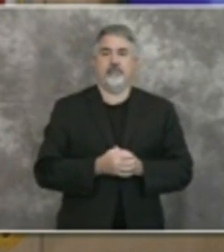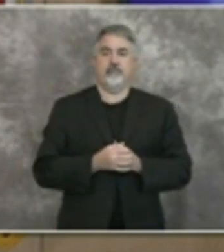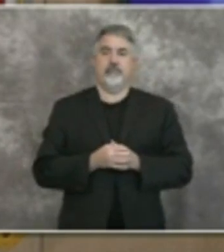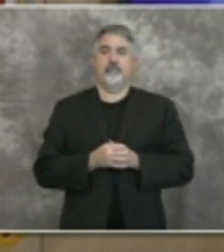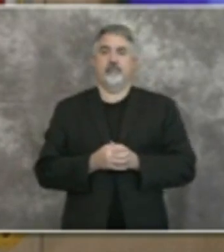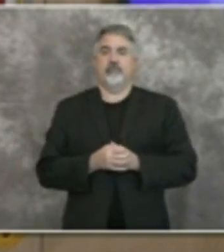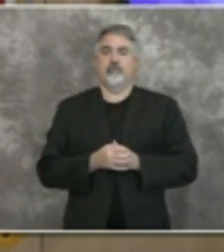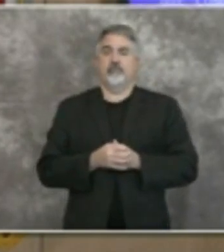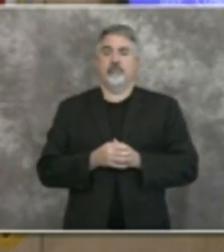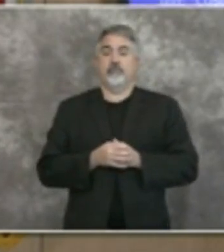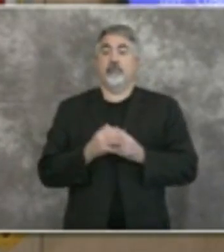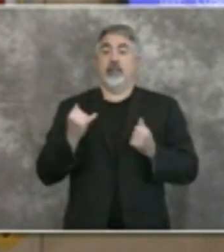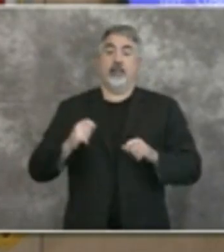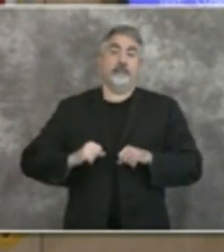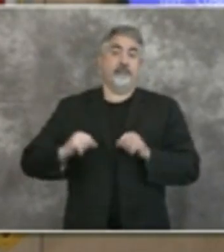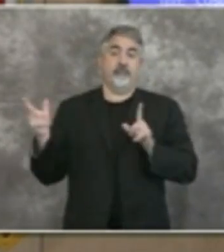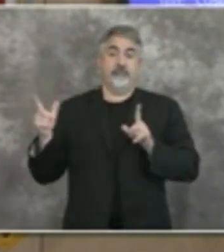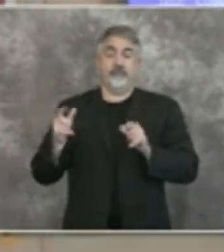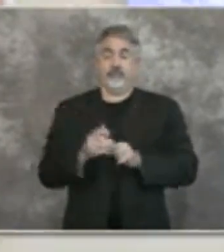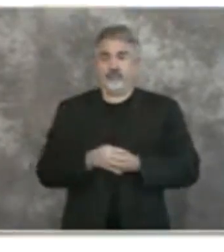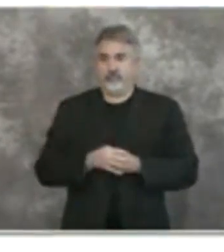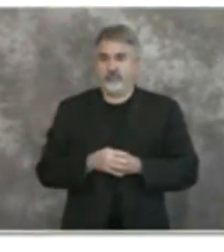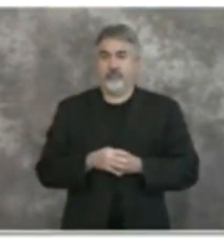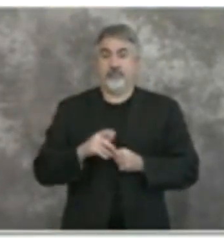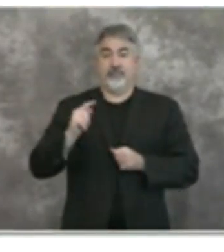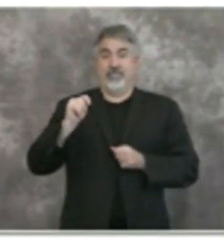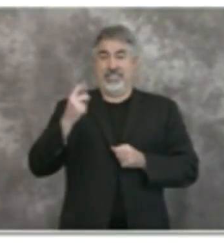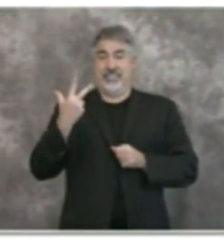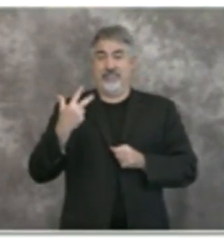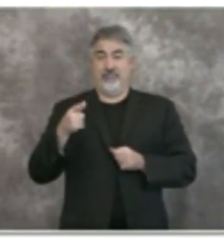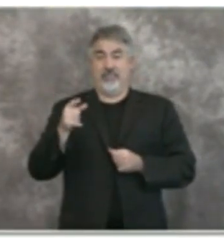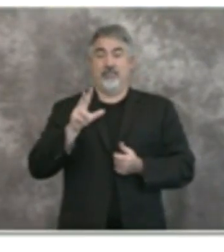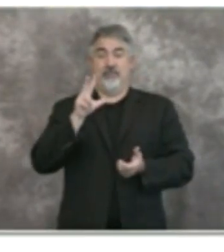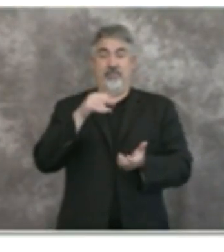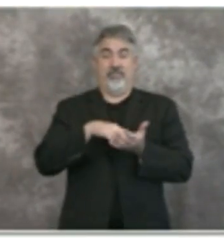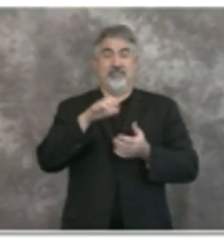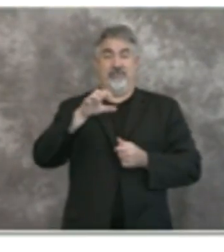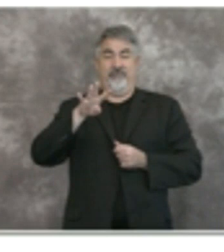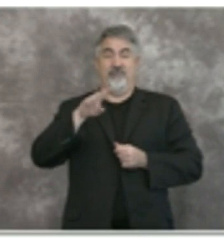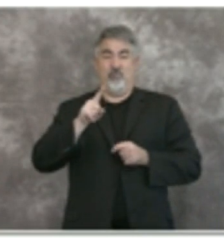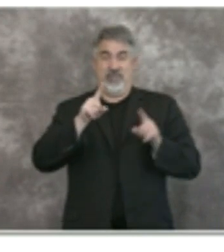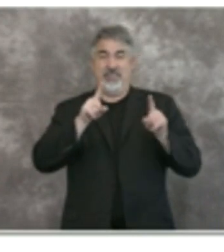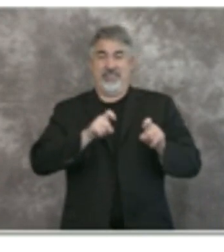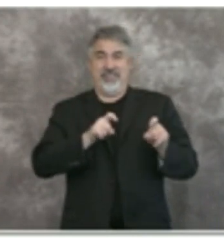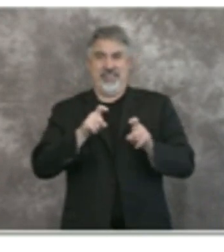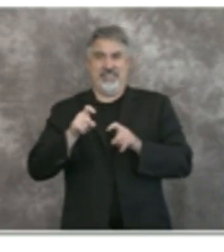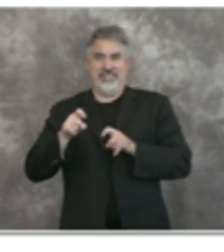BEEN IN DETERMINANT AND THOSE INDIVIDUALS WILL BE RETESTED I KNOW WE'LL JUMP INTO OUR THE